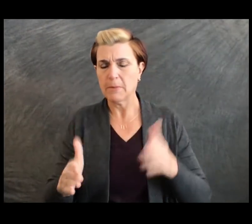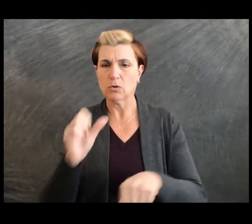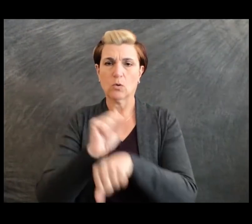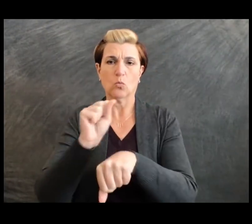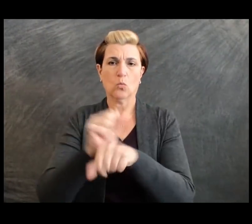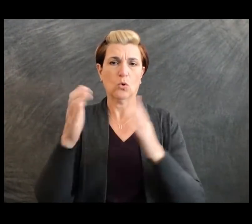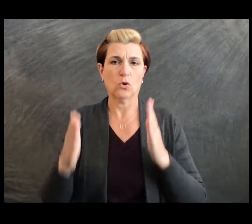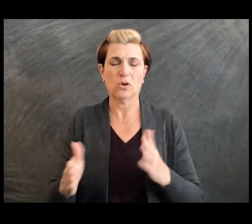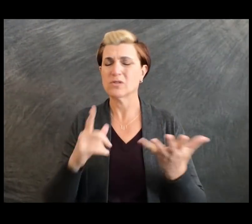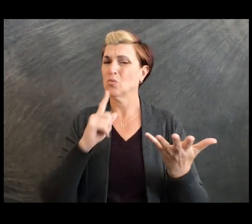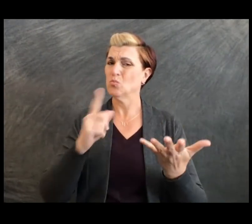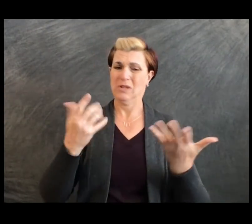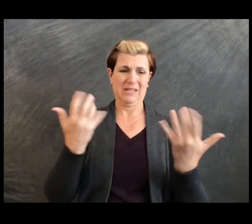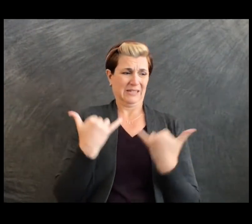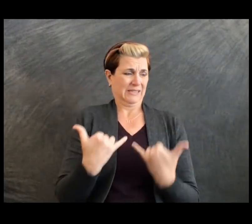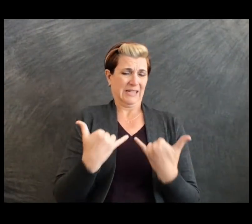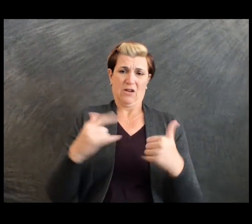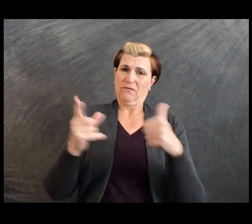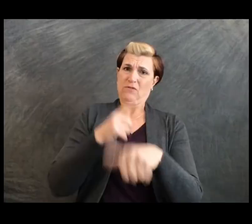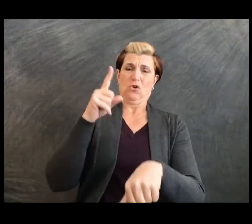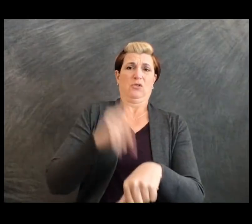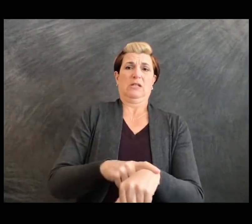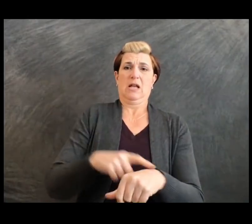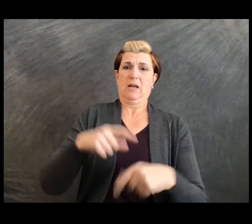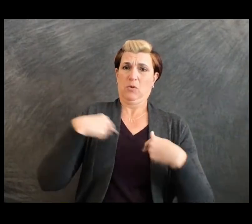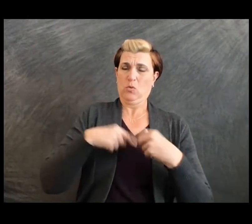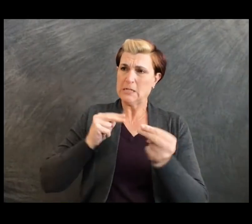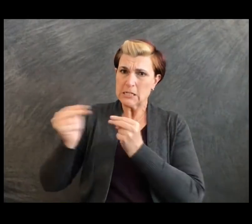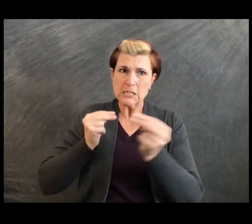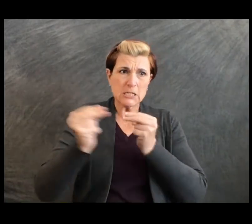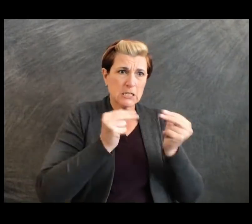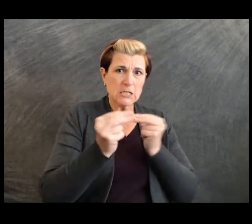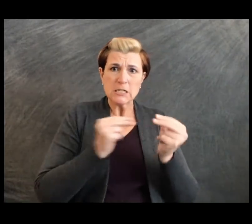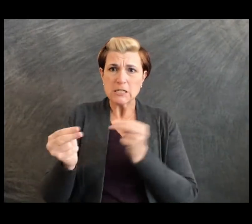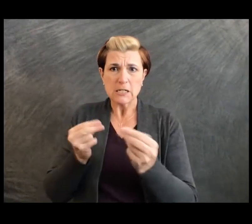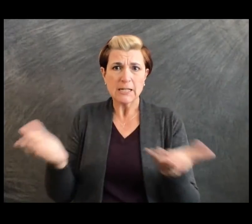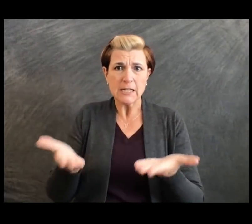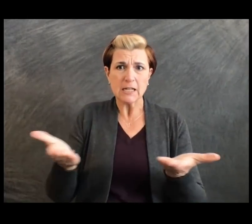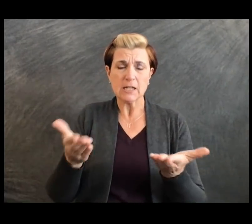hill right now then shading Mitch McConnell Chuck Schumer